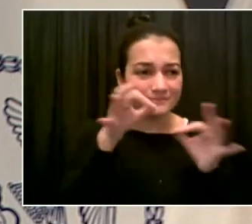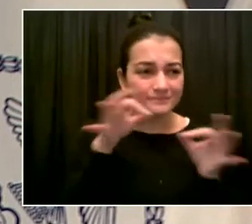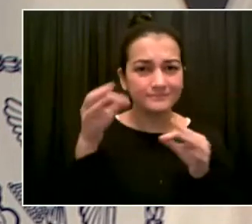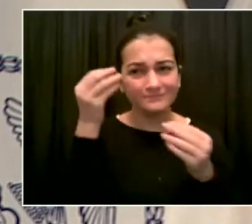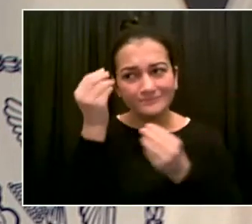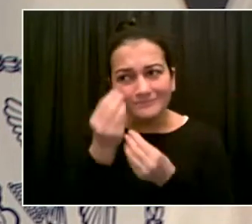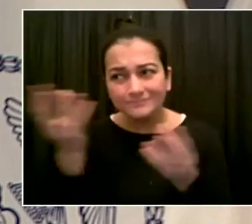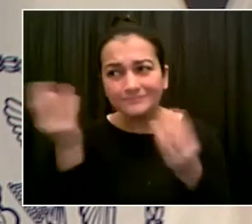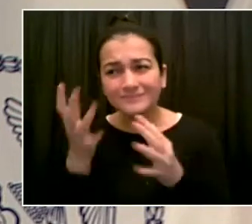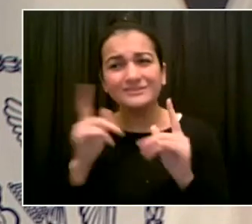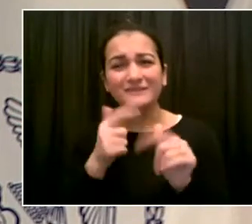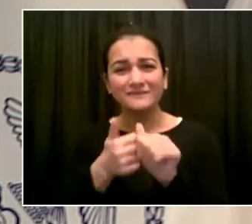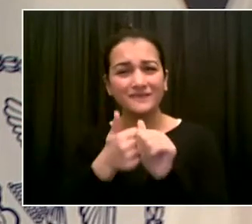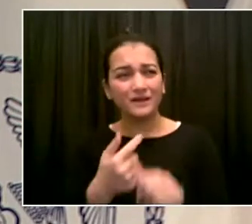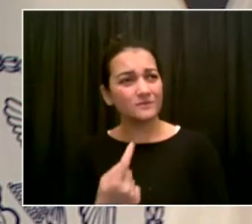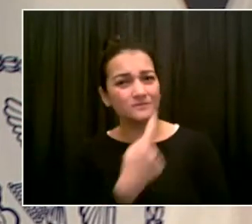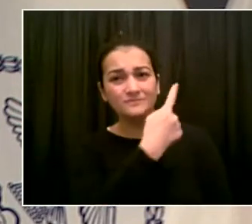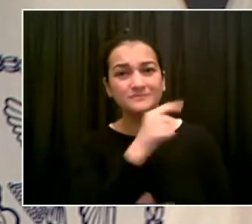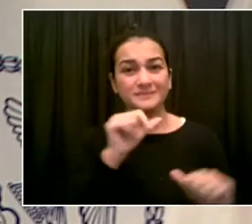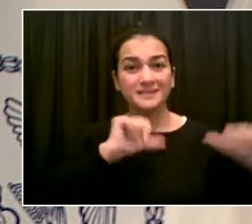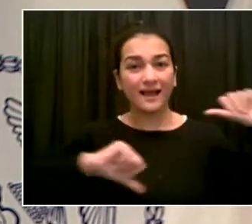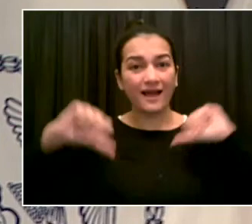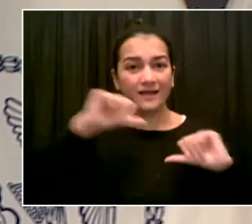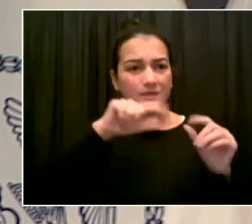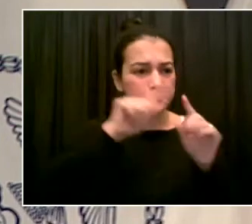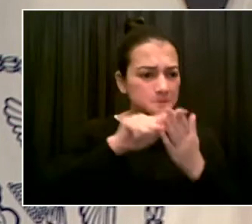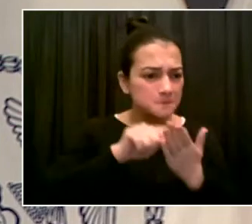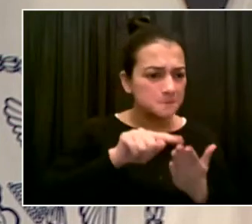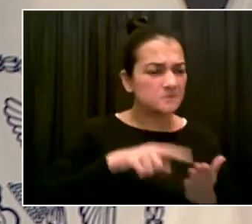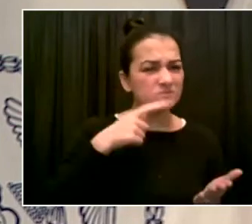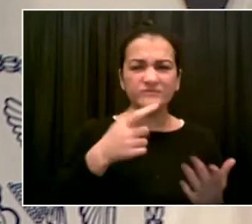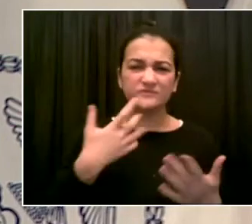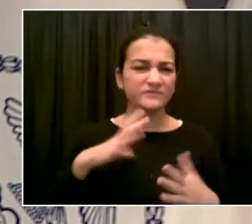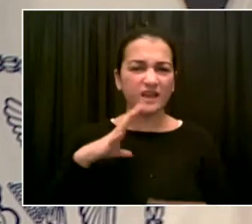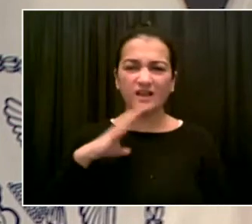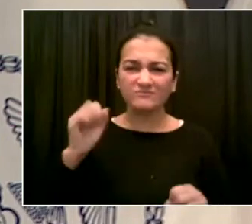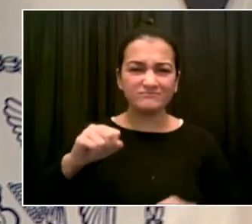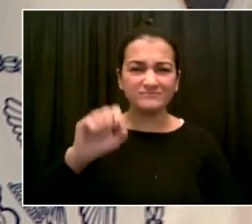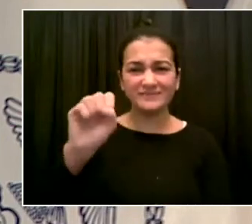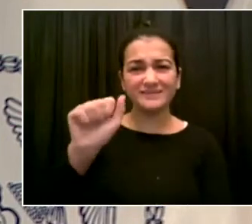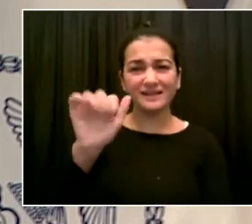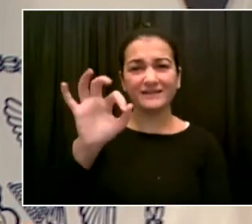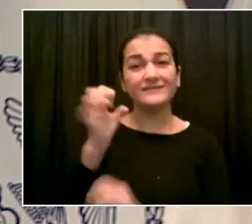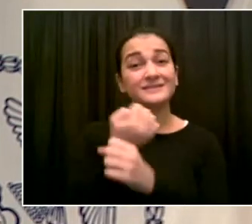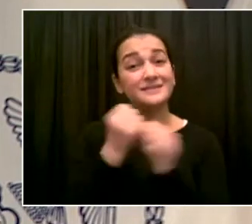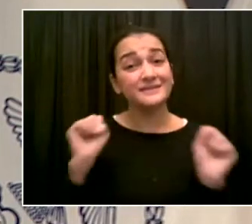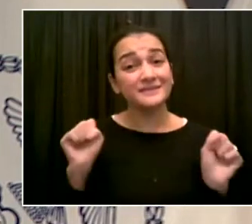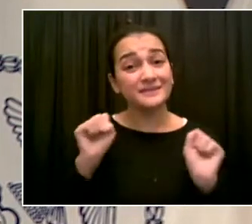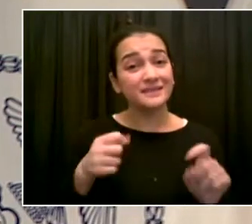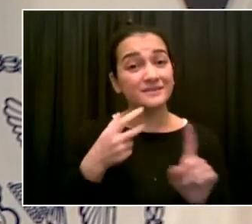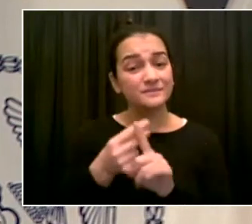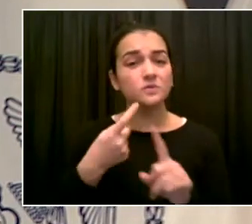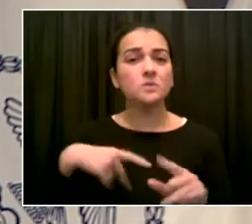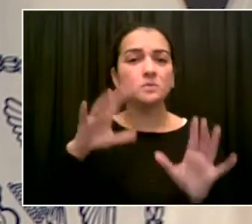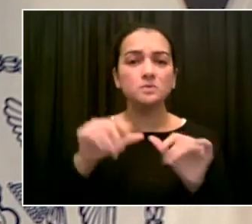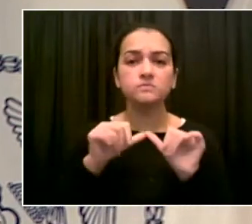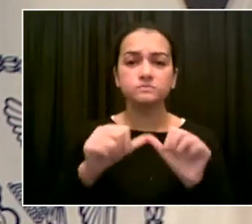ORINFMATION IS WITH THE TRUTH AND THE FACTS AND THE REAL THING SO WE HAVE